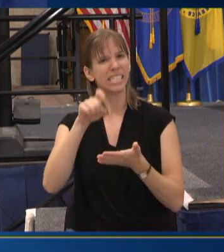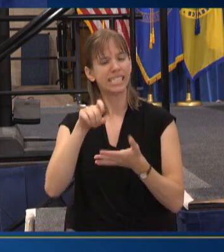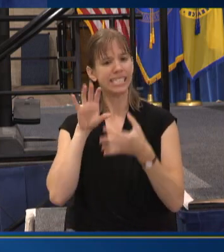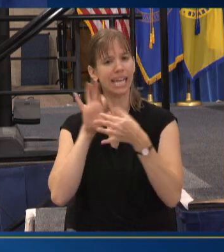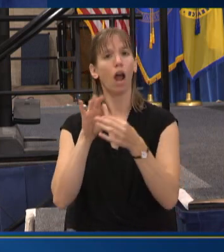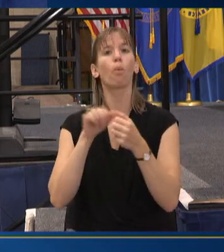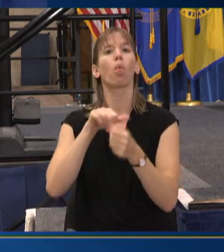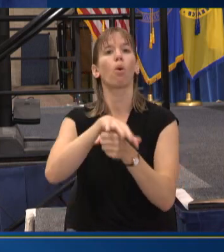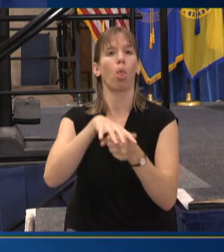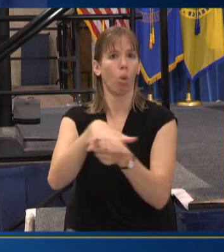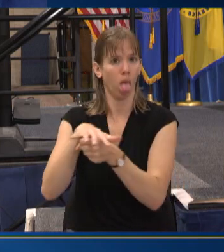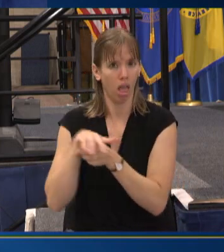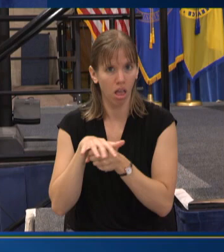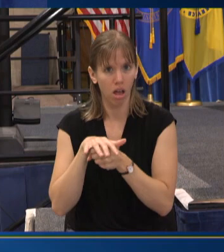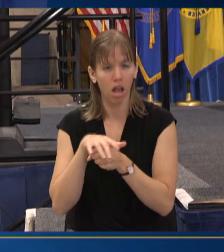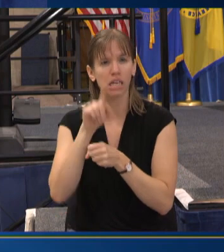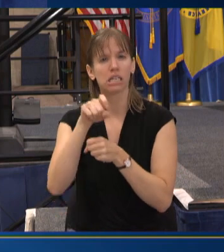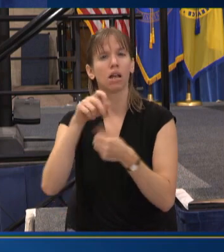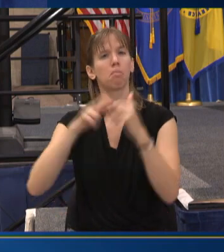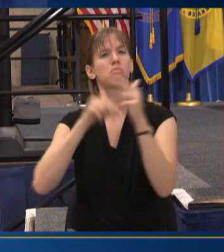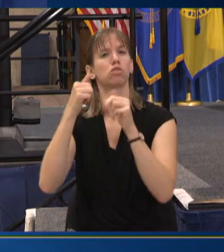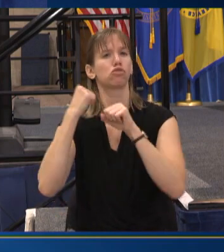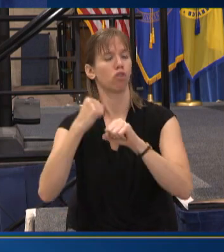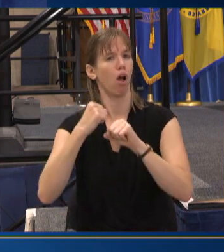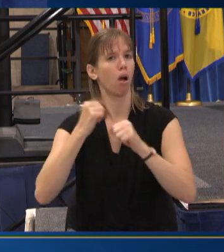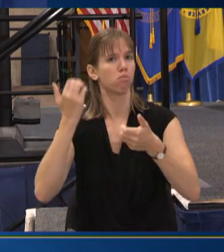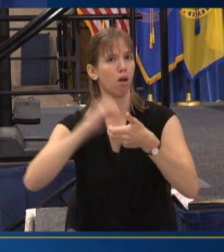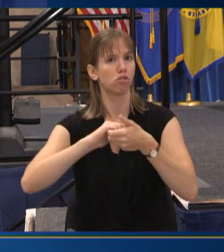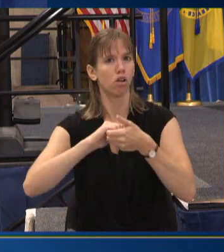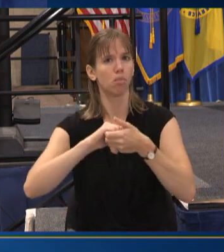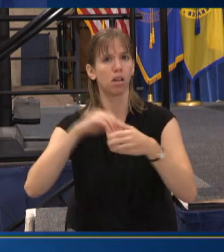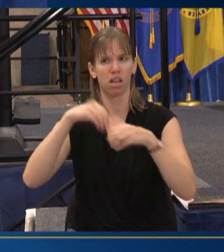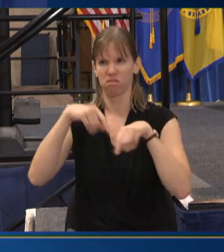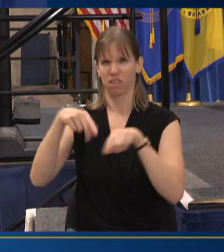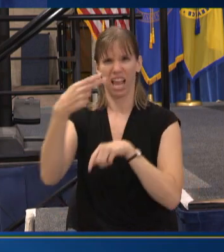need strong partnerships, especially with the HHS regional offices, to build on